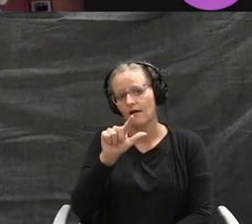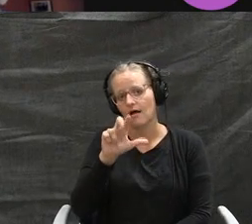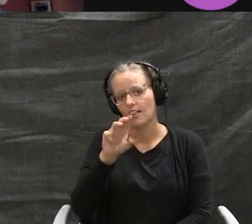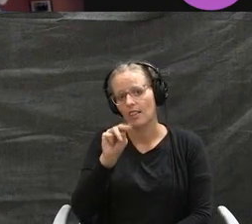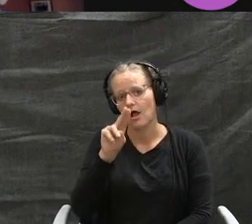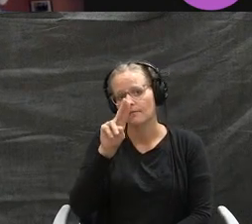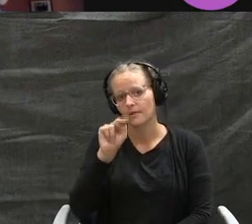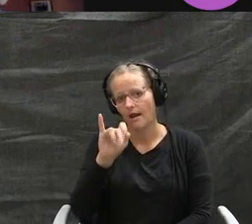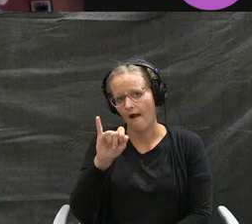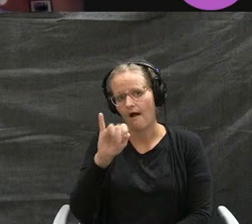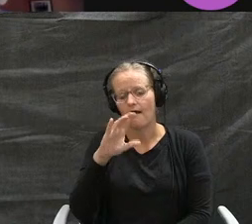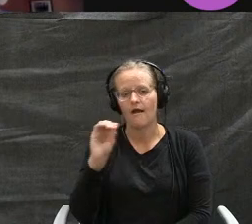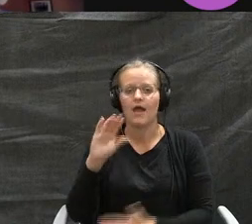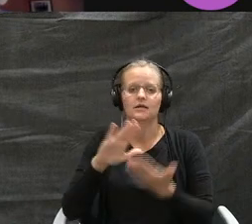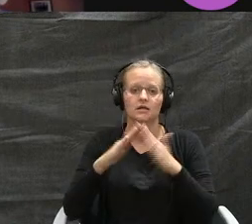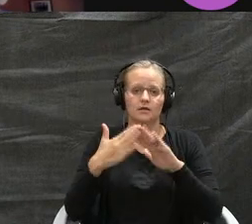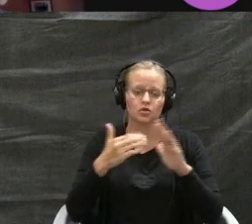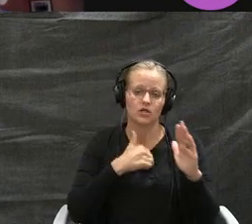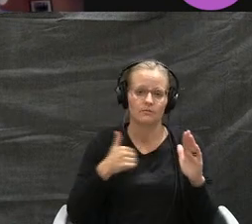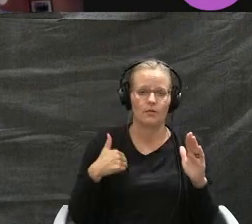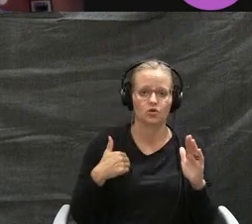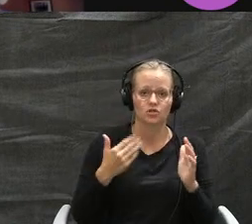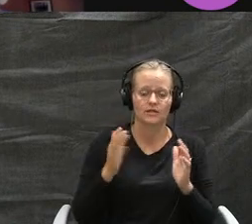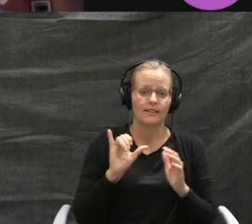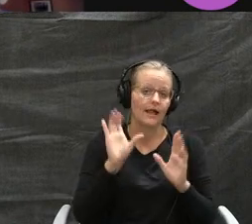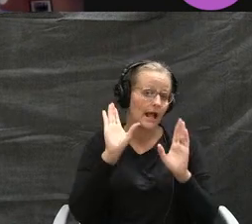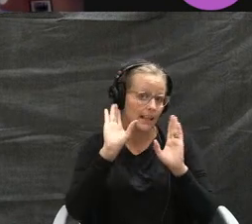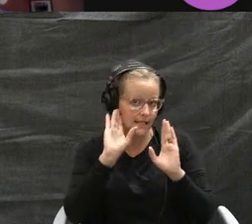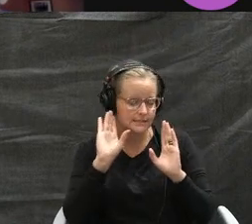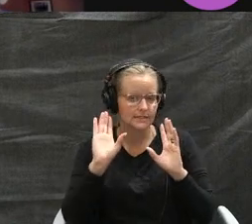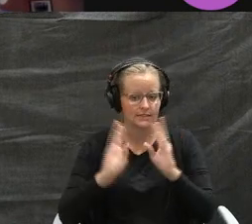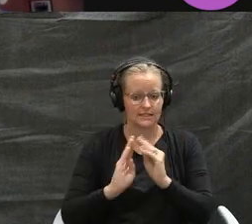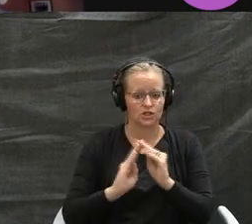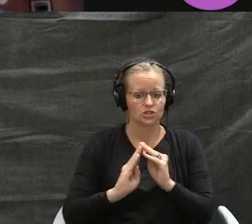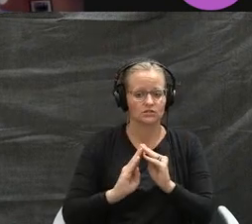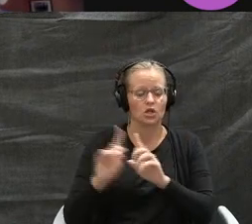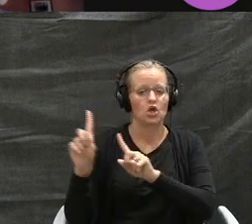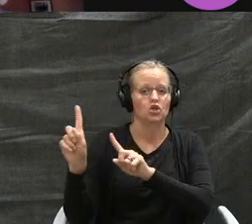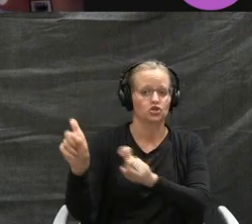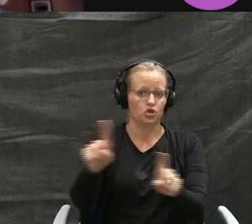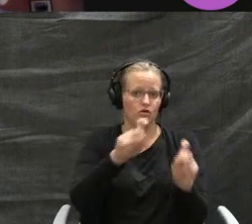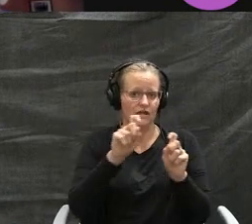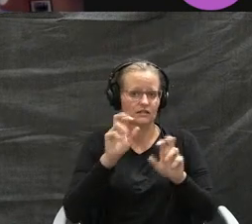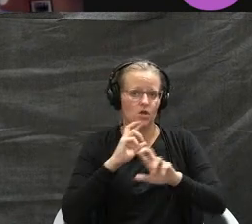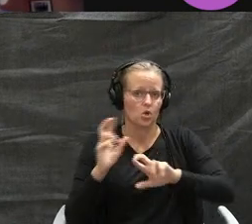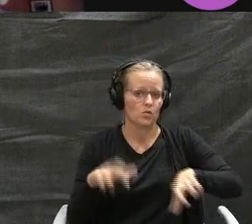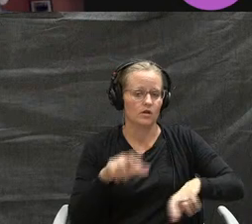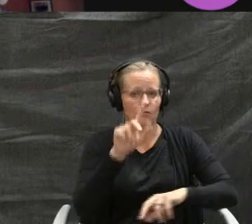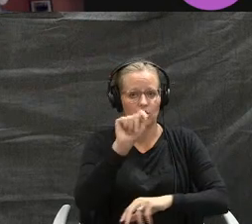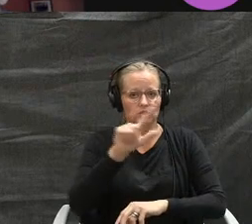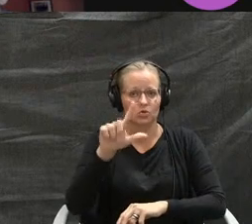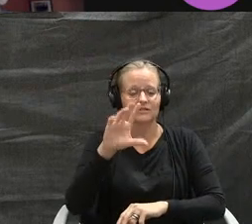This may include efforts such as listening sessions, surveys, reporting tools, an follow-up mechanisms, a system to report